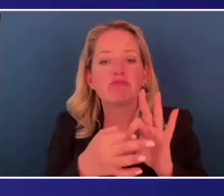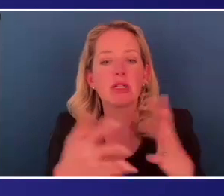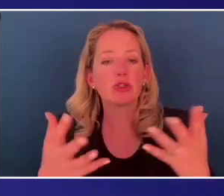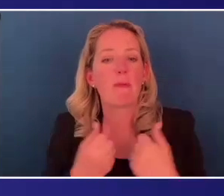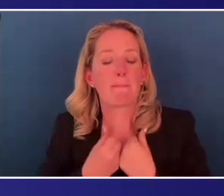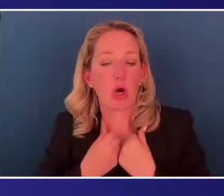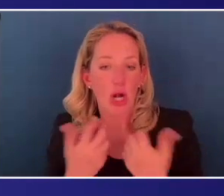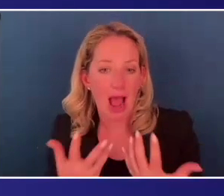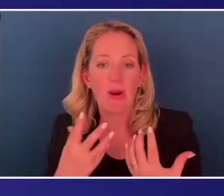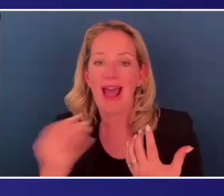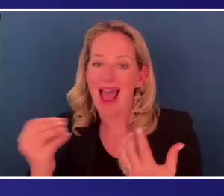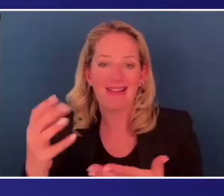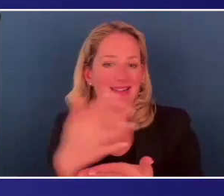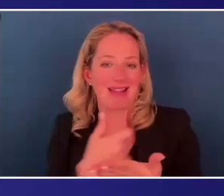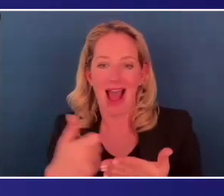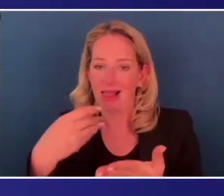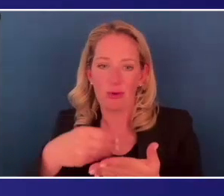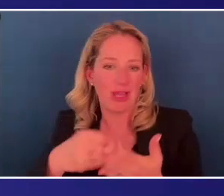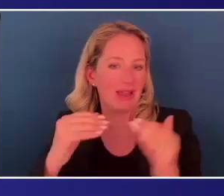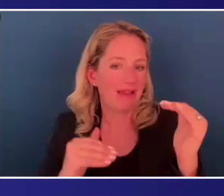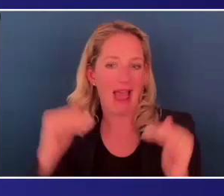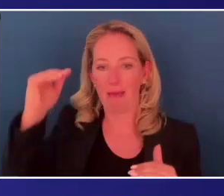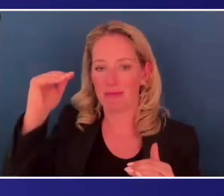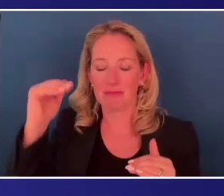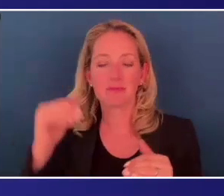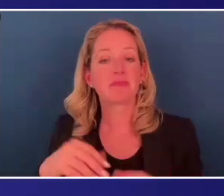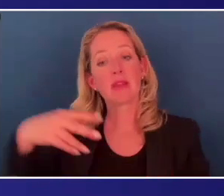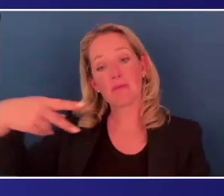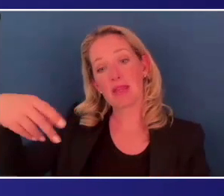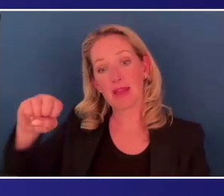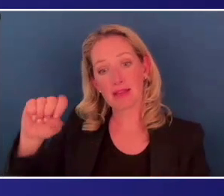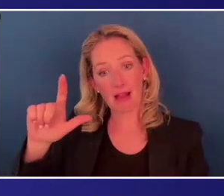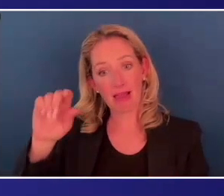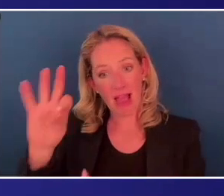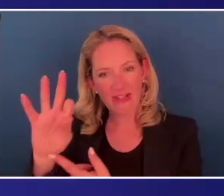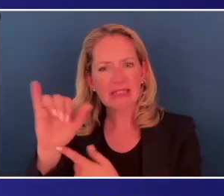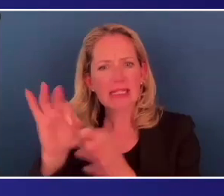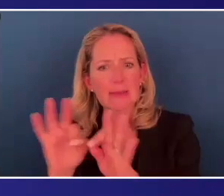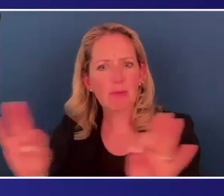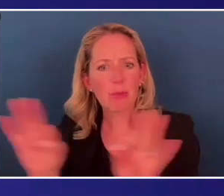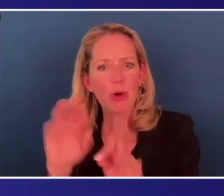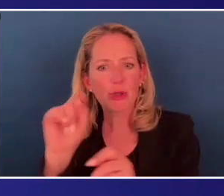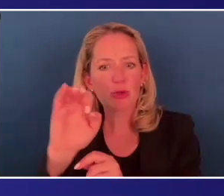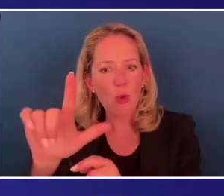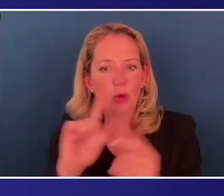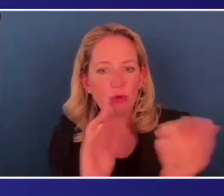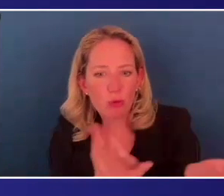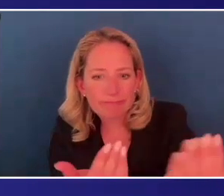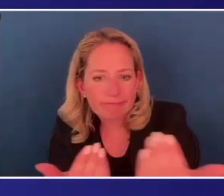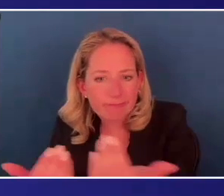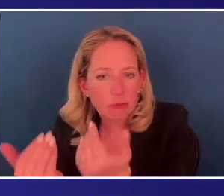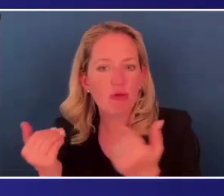The PSLF program is an important recruitment tool to attract qualified applicants into a career and nonprofit health care.